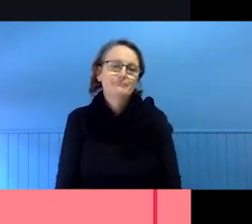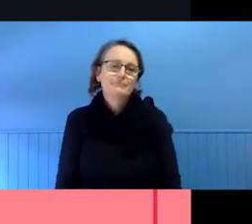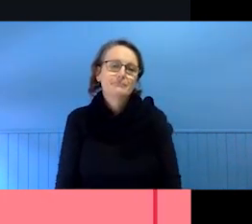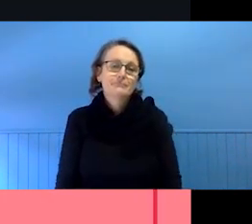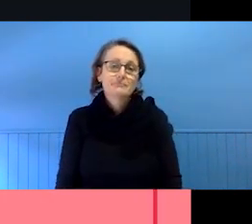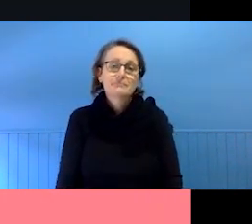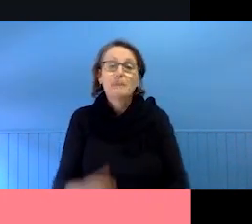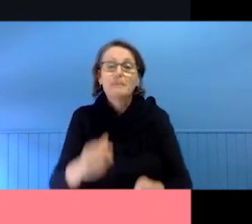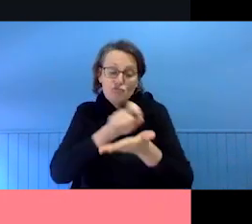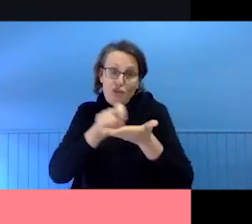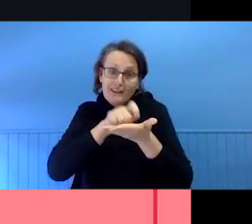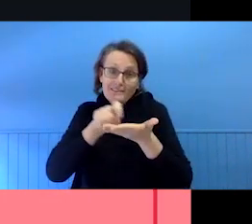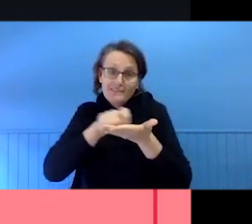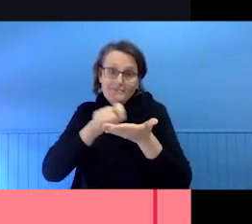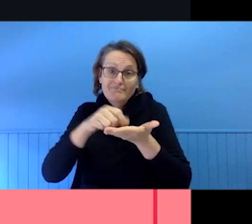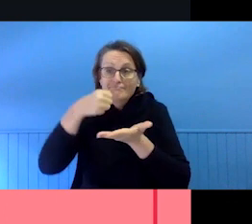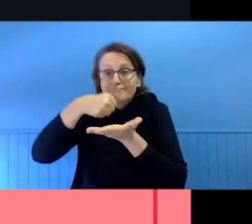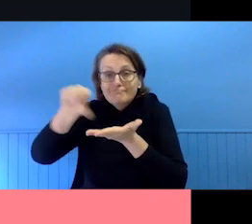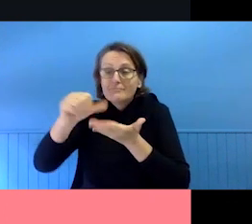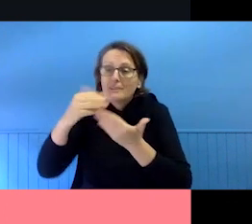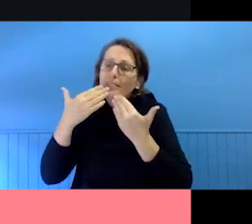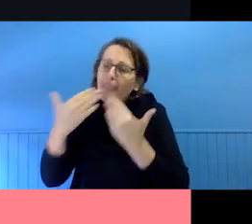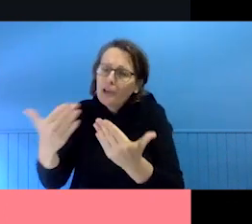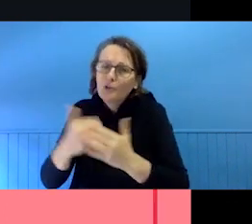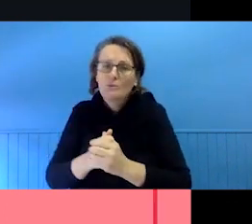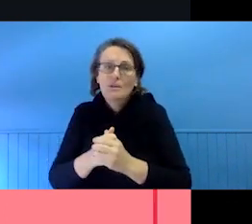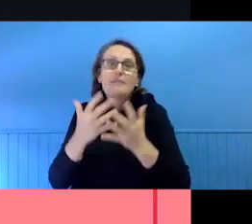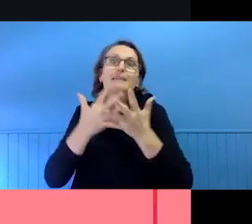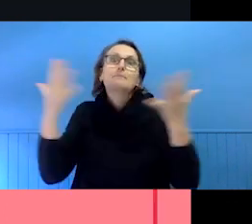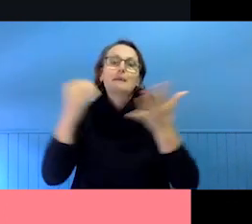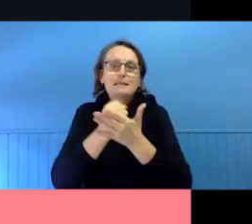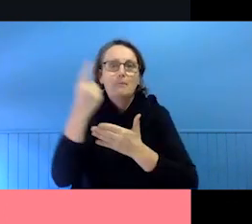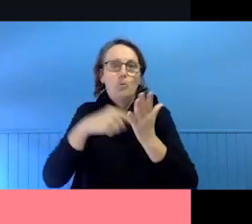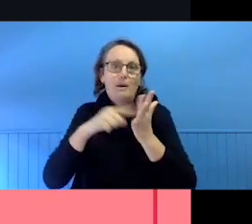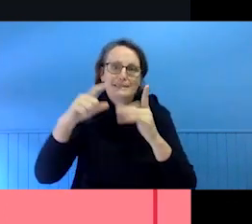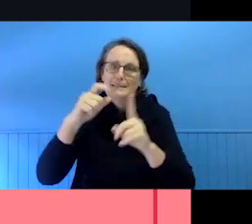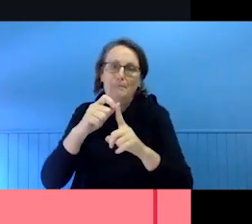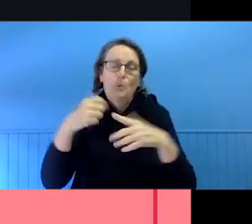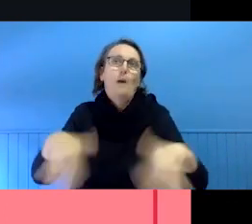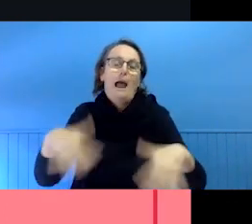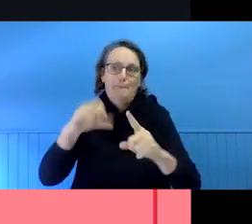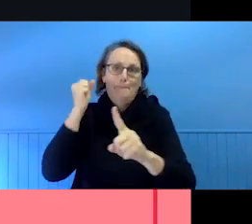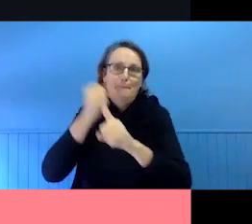written thank you note is just the biggest tip I can give anyone. It has an extraordinary impact.